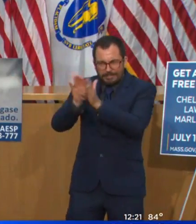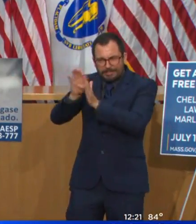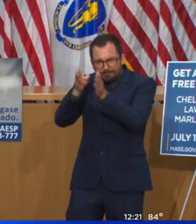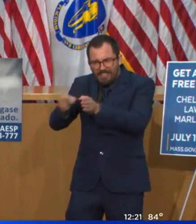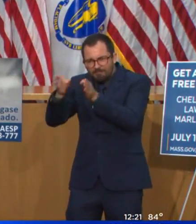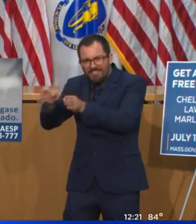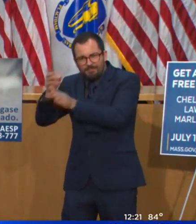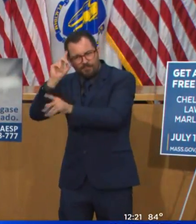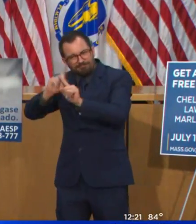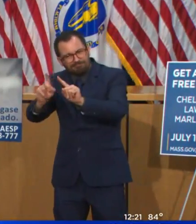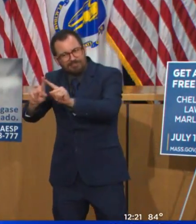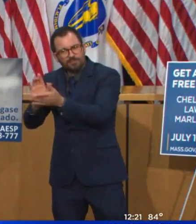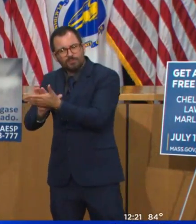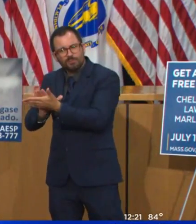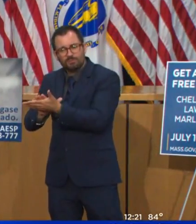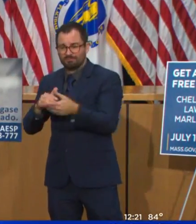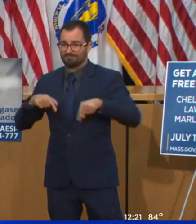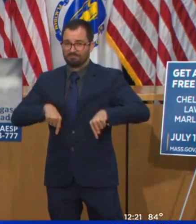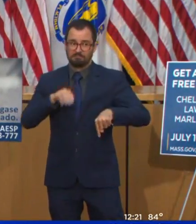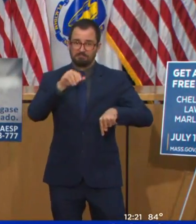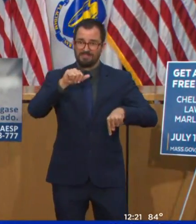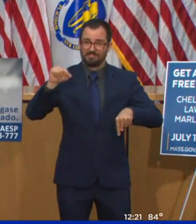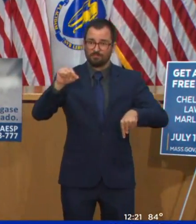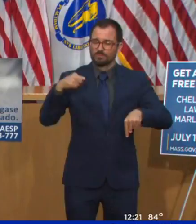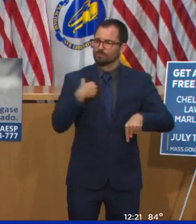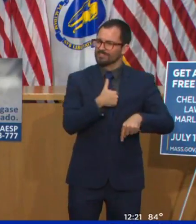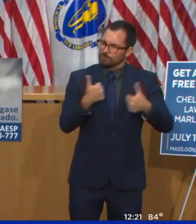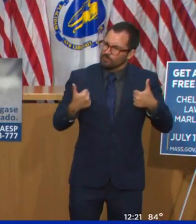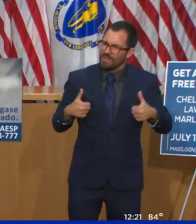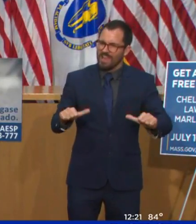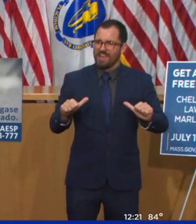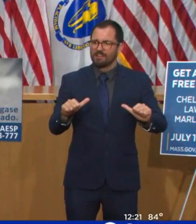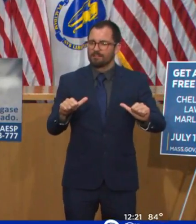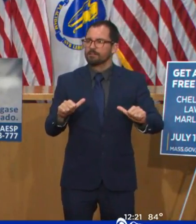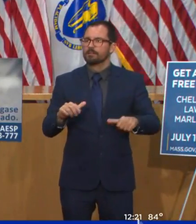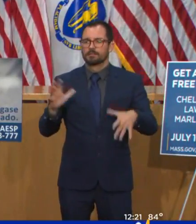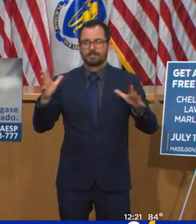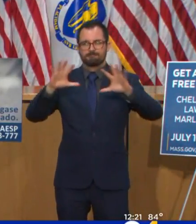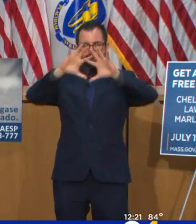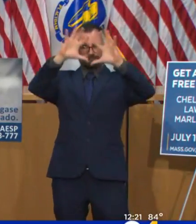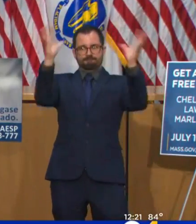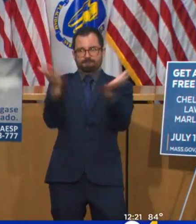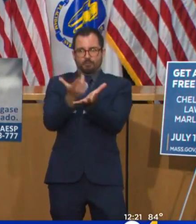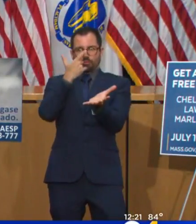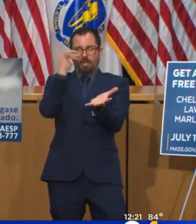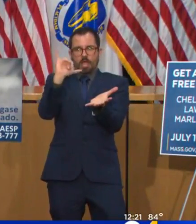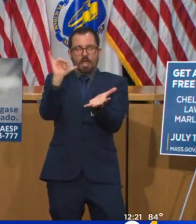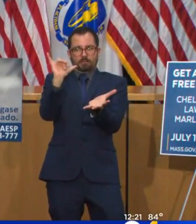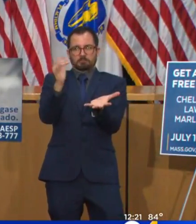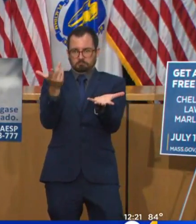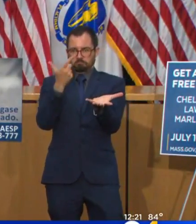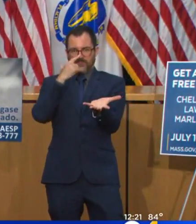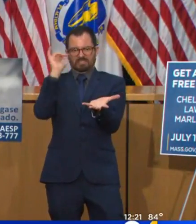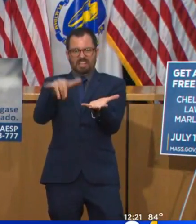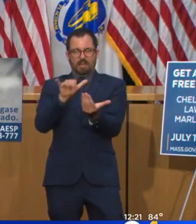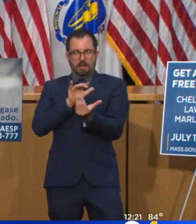PROGRAMS THAT WOULD WORK ON A HYBRID BRISAS BASIS OR A REMOTE BASIS. DEPENDING ON WHAT HAPPENS. ONE OF THE THINGS WE HAVE TRIED